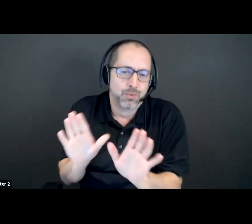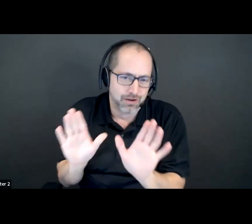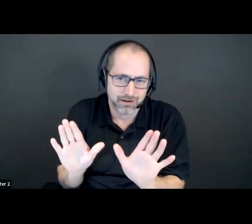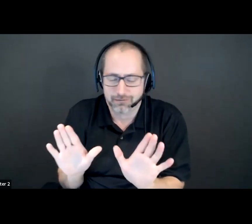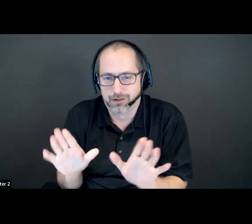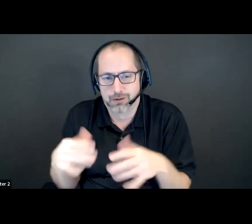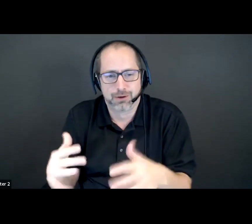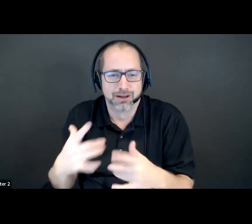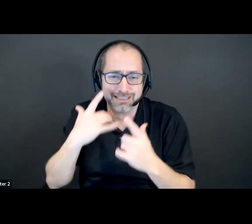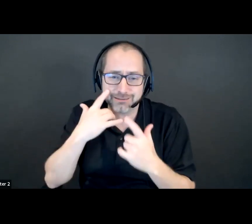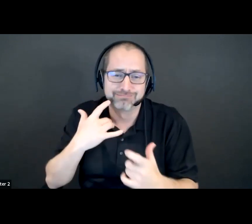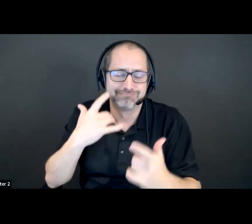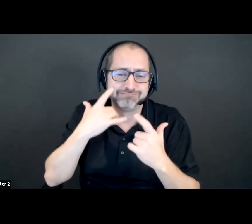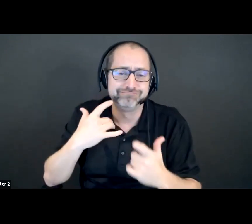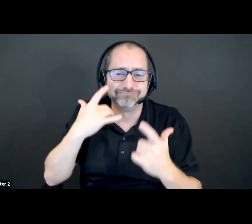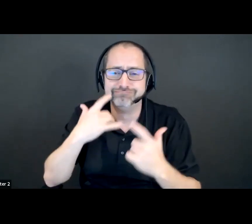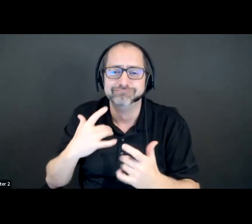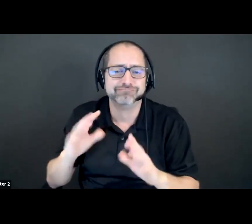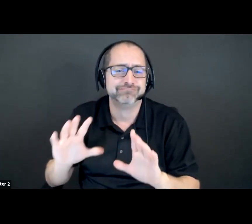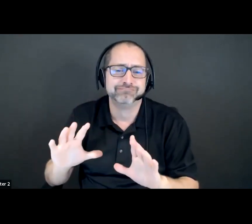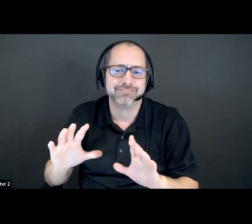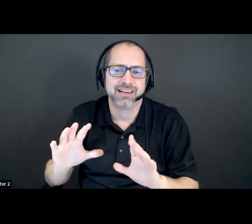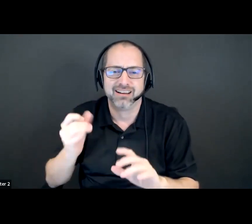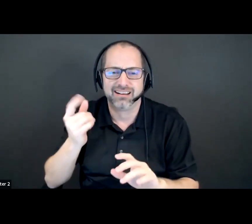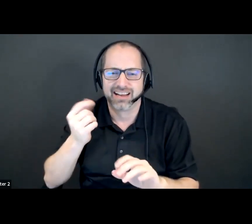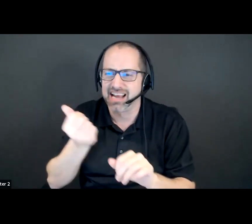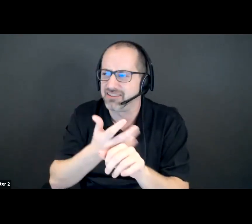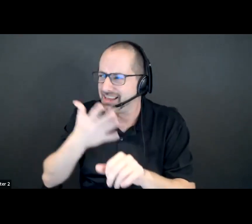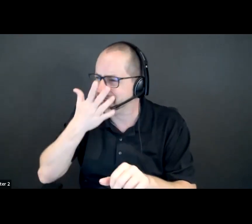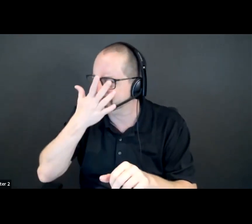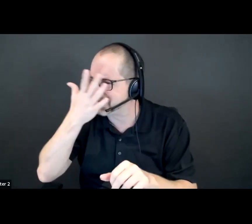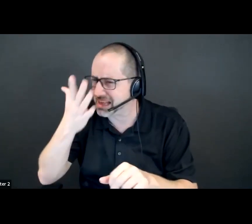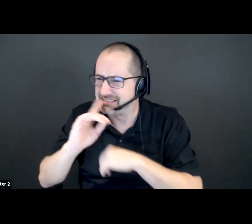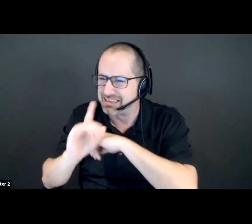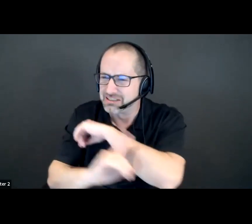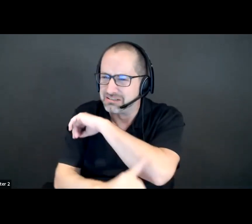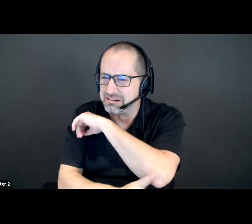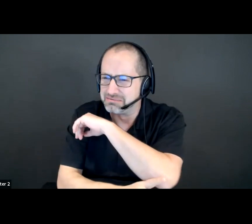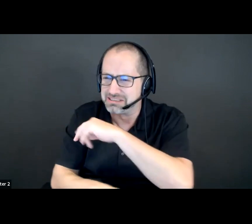crying, too bad everything smells like rotten garbage, cigarette smoke or diesel fuel and tastes